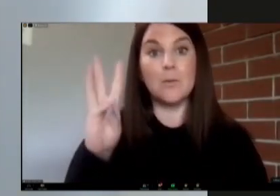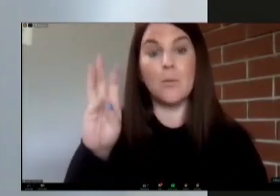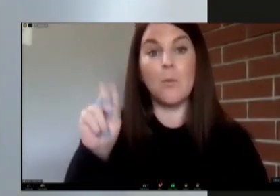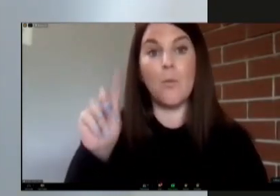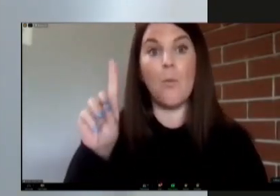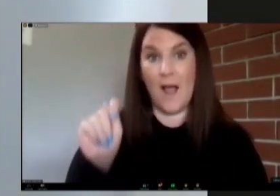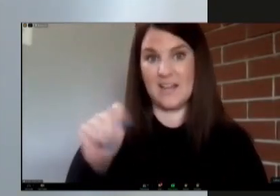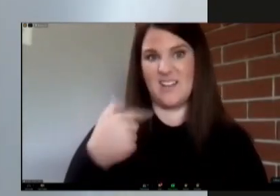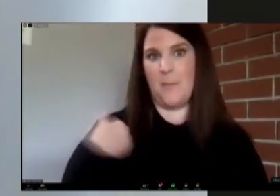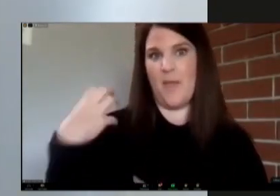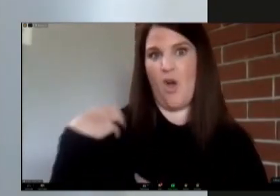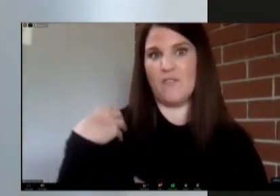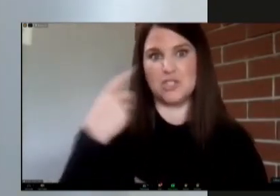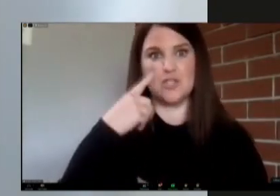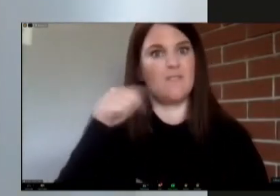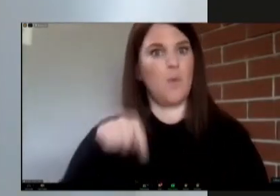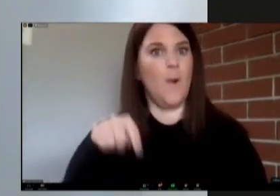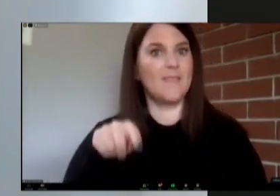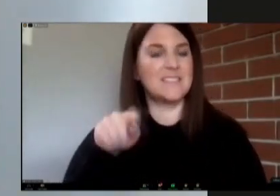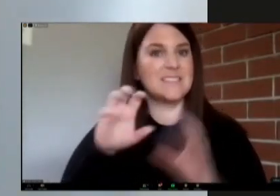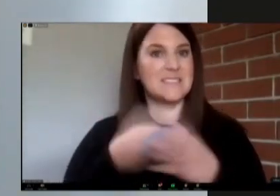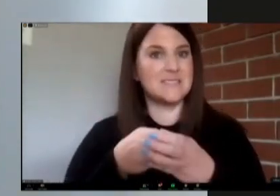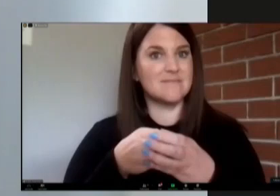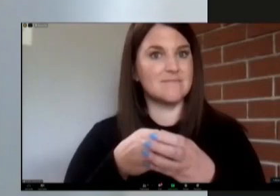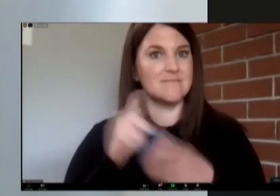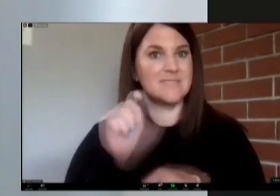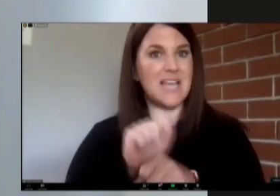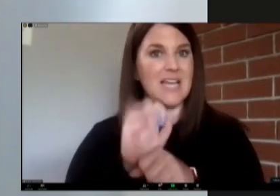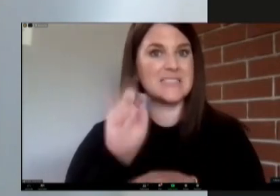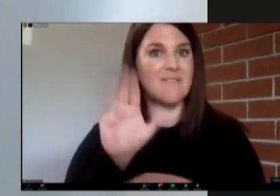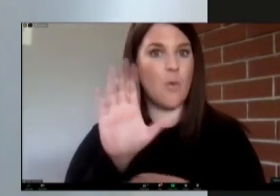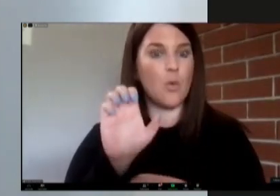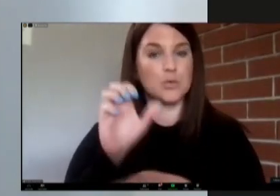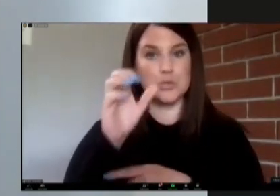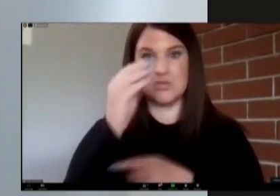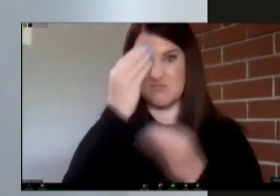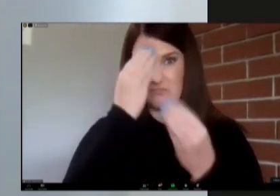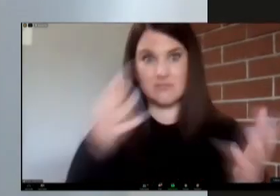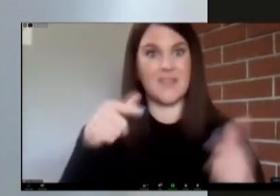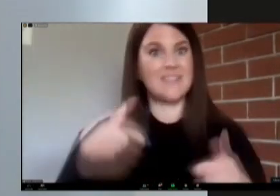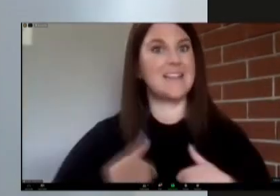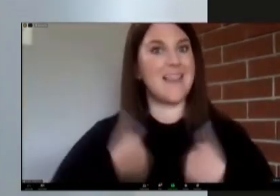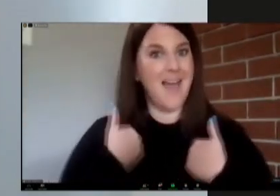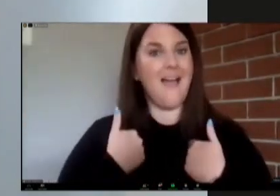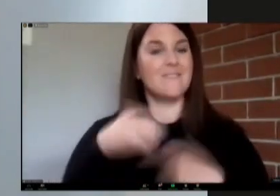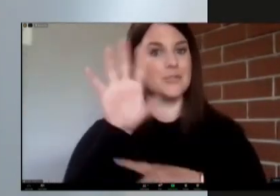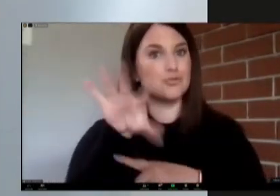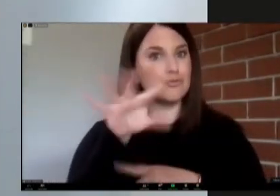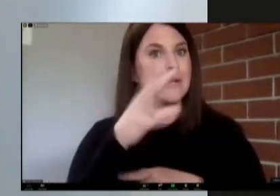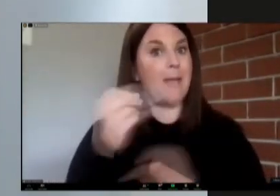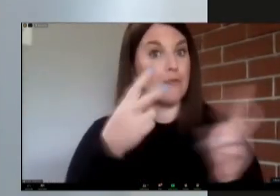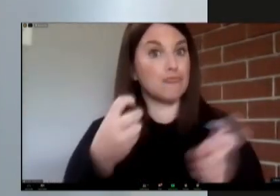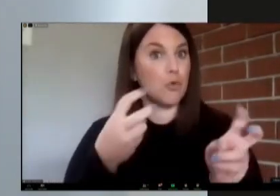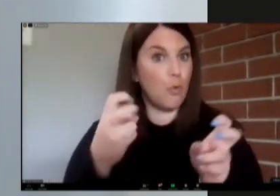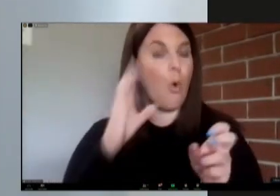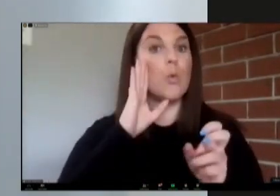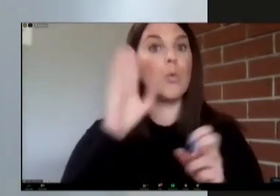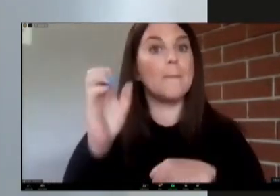As a reminder, this meeting is being livestreamed and recorded and will be available for viewing